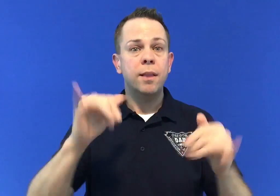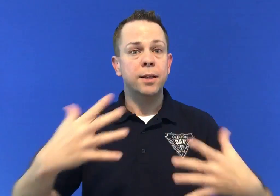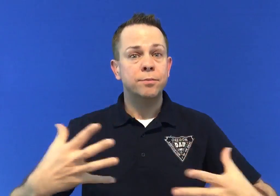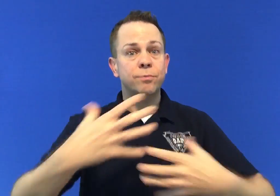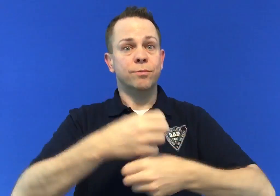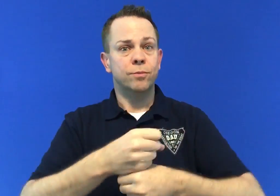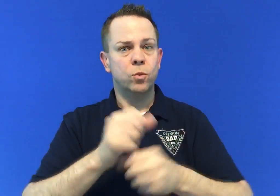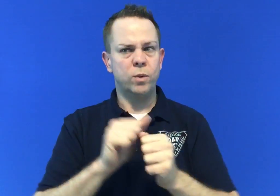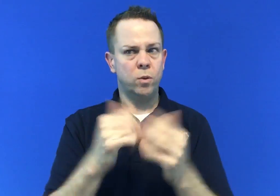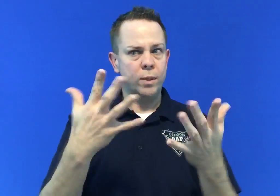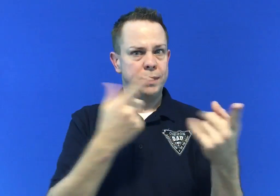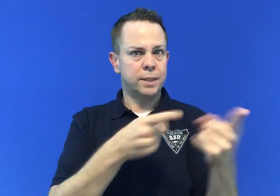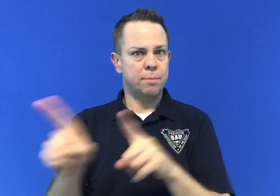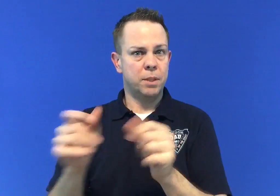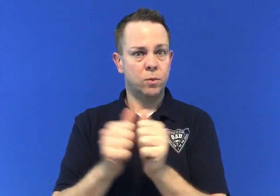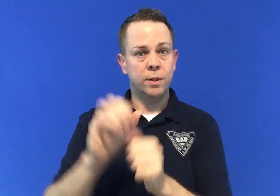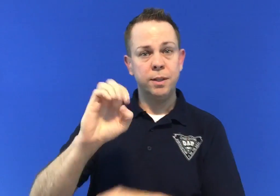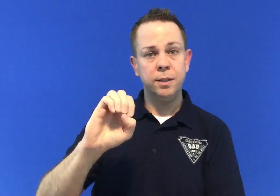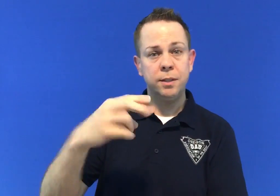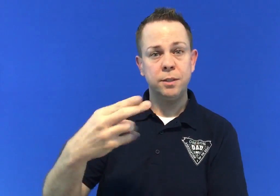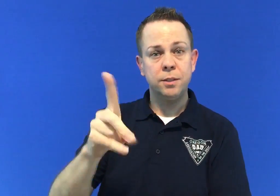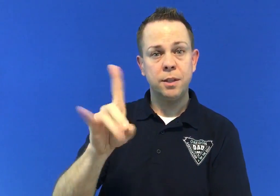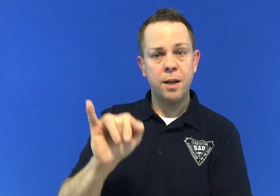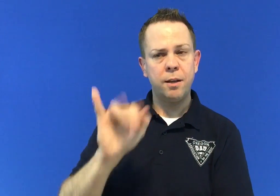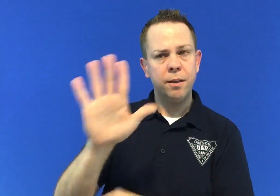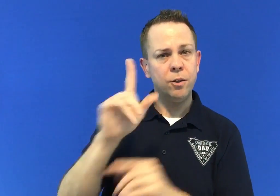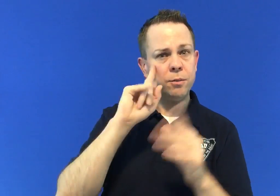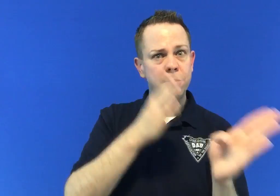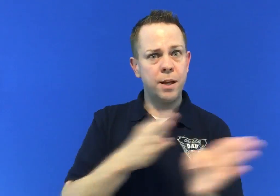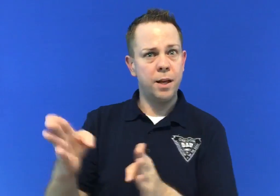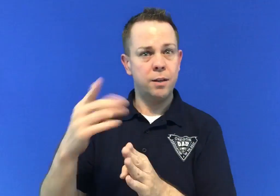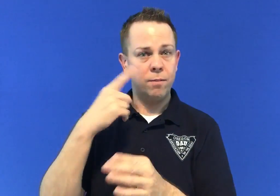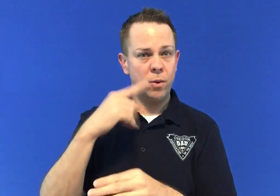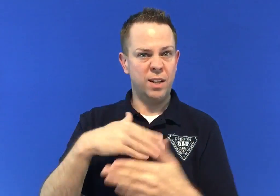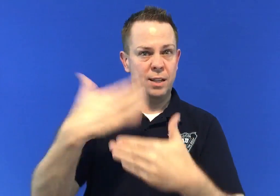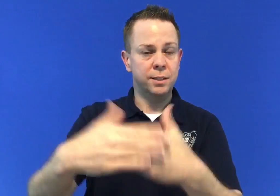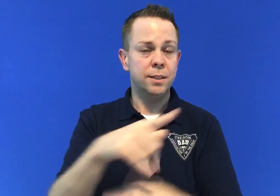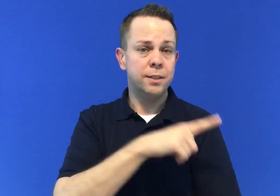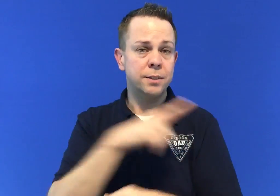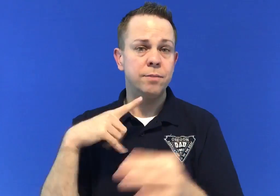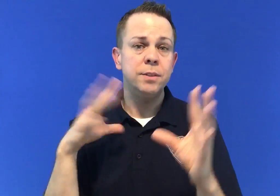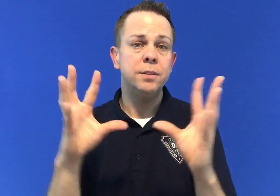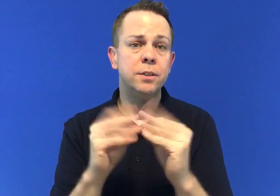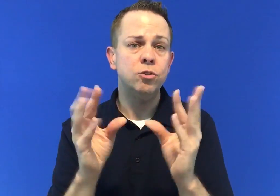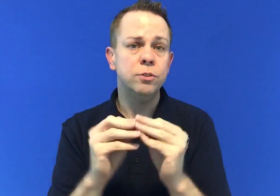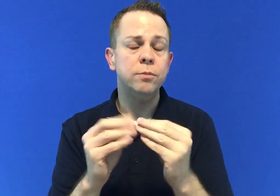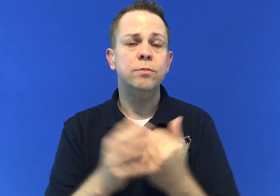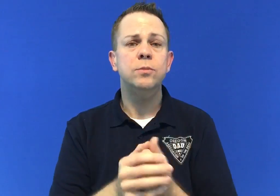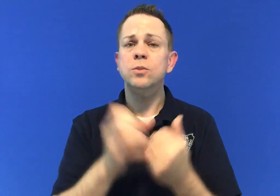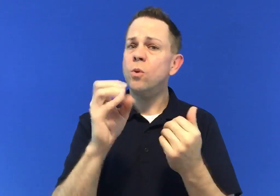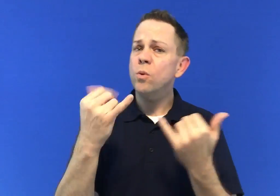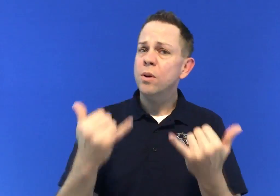That is a summary of what is happening with EHDI and their plans for the next legislative session.